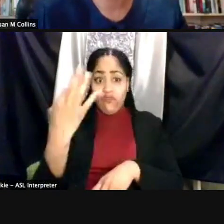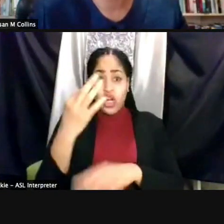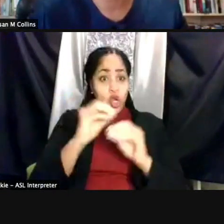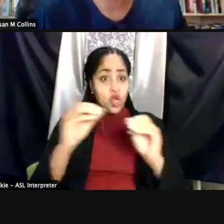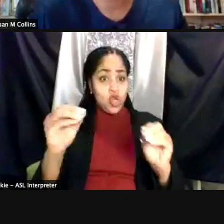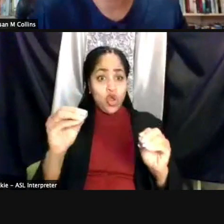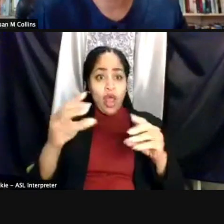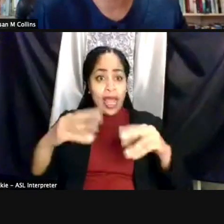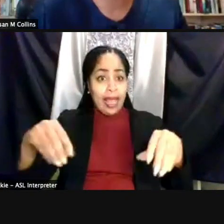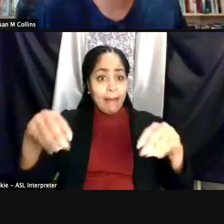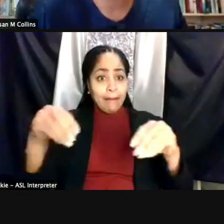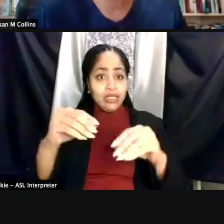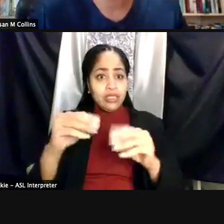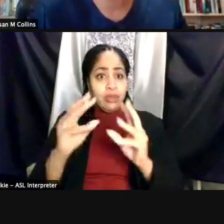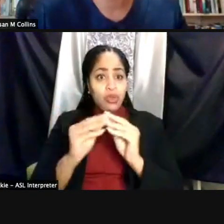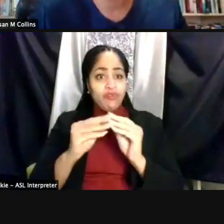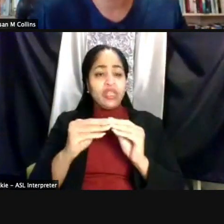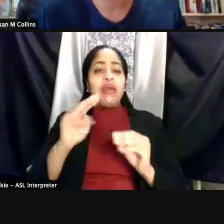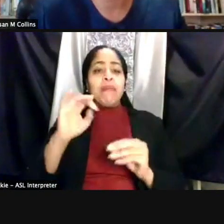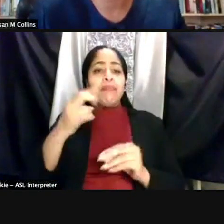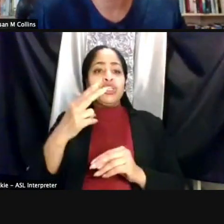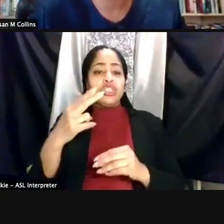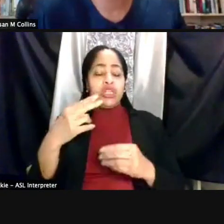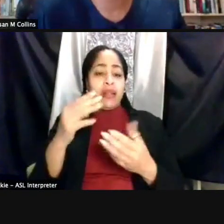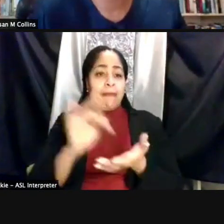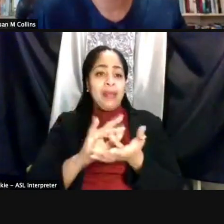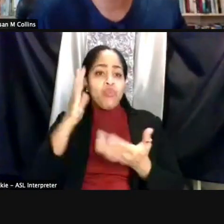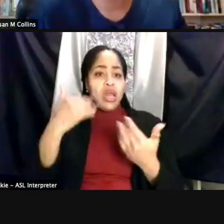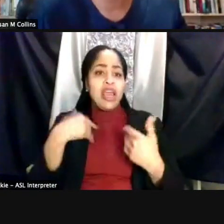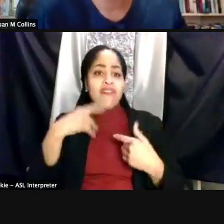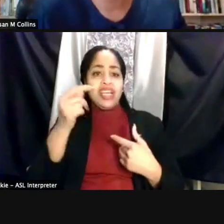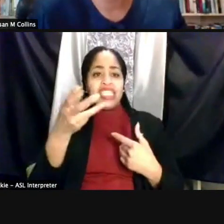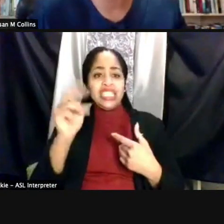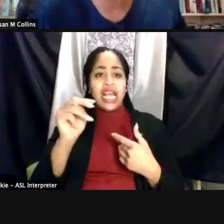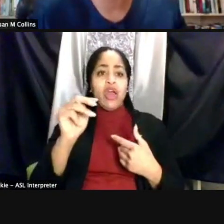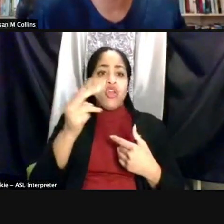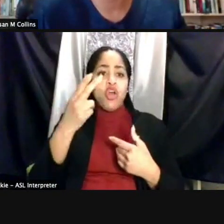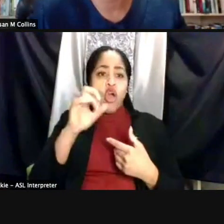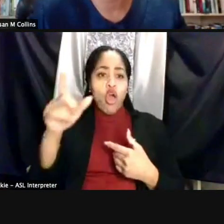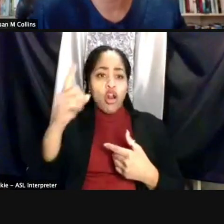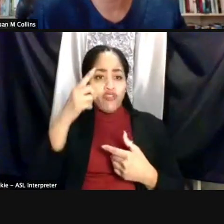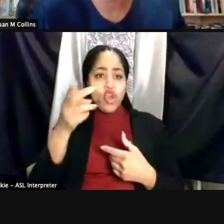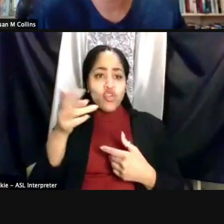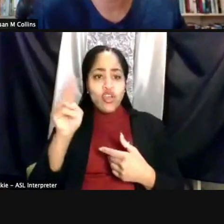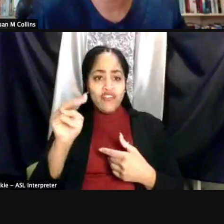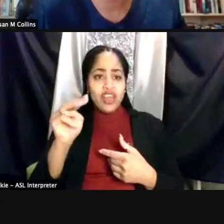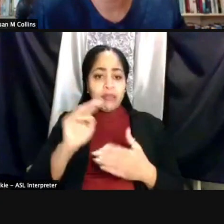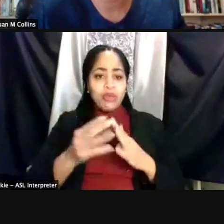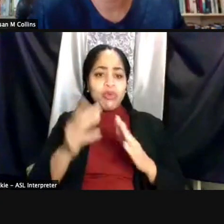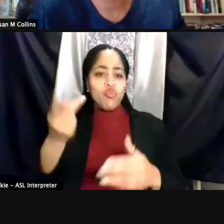Michigan Medicine will be hosting town halls for the U of M community. So we'll be doing alternating weeks campus